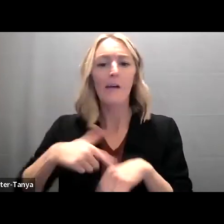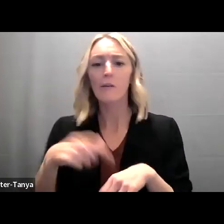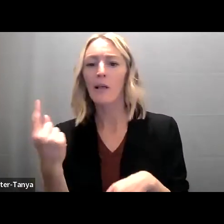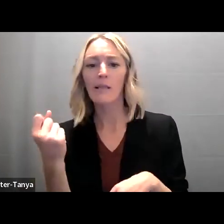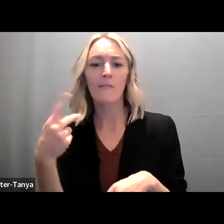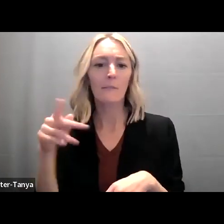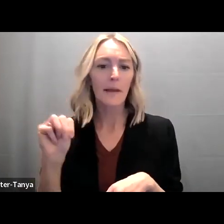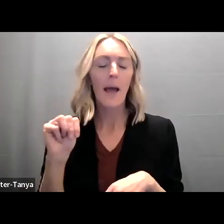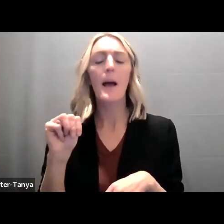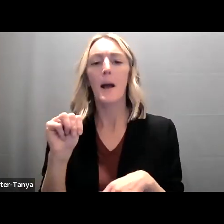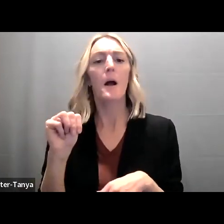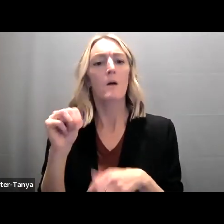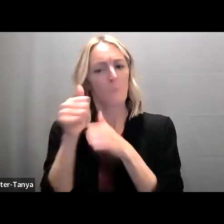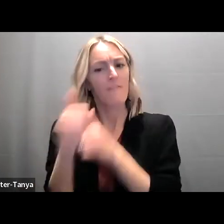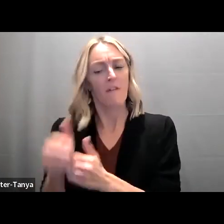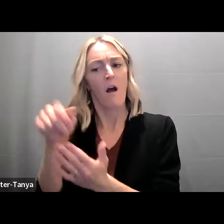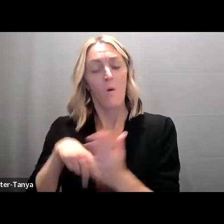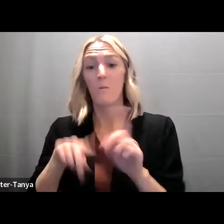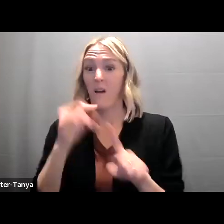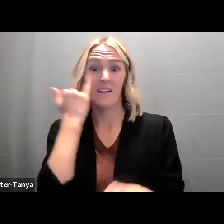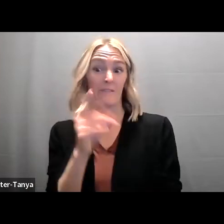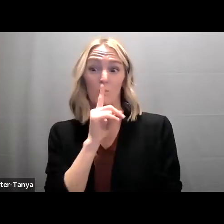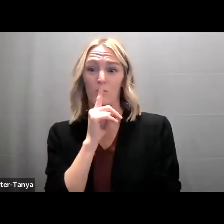there should no limitations on access to food.